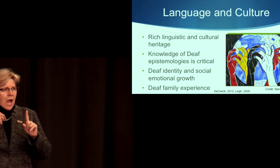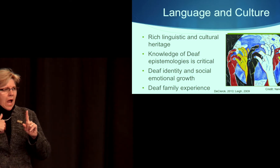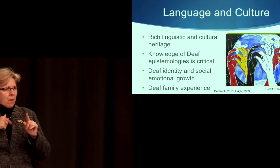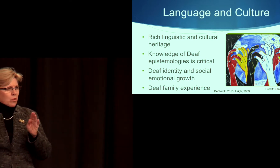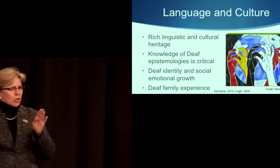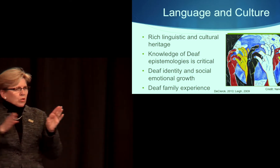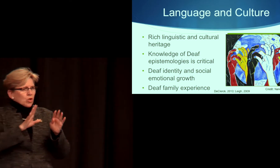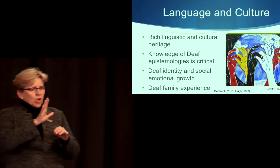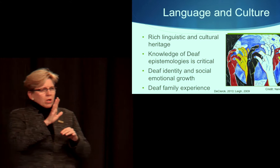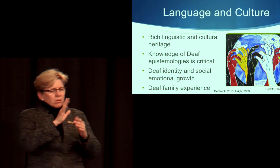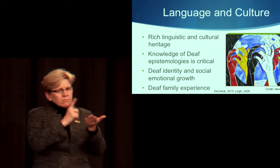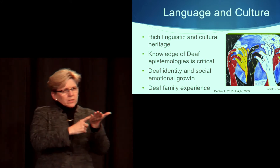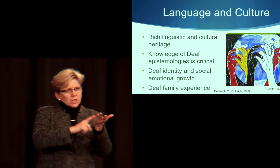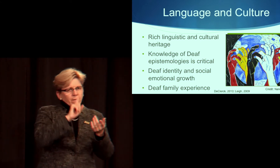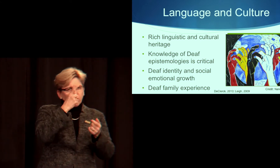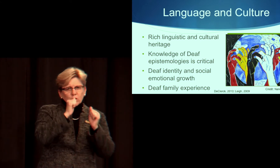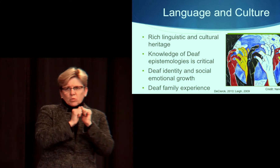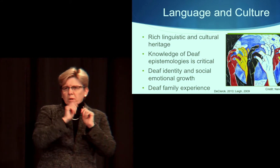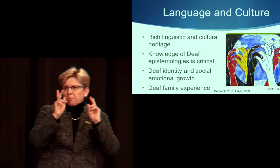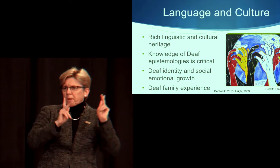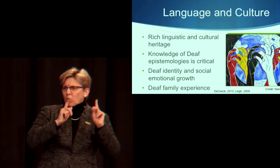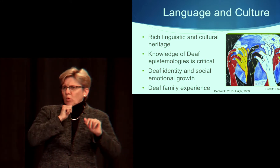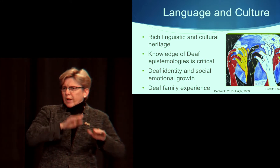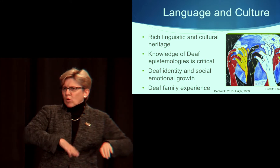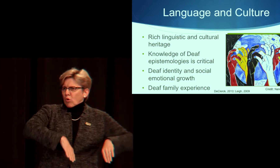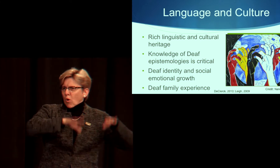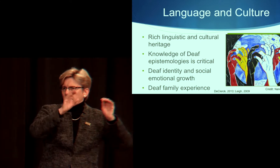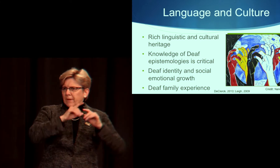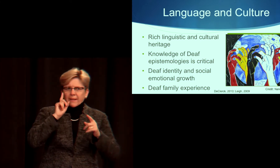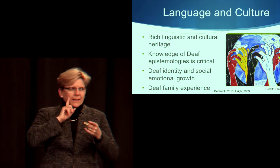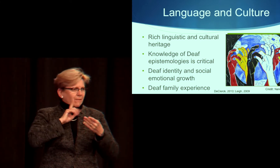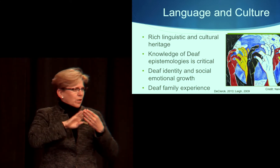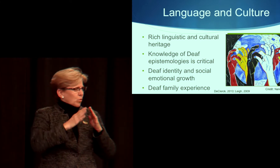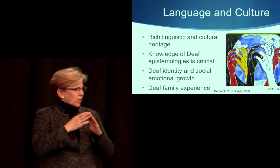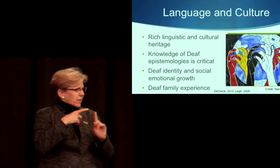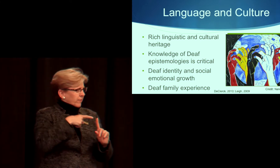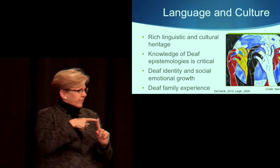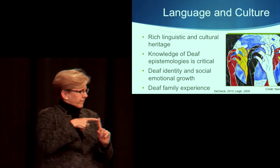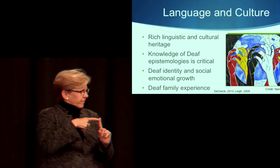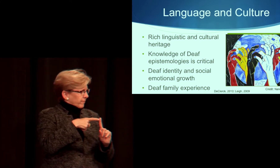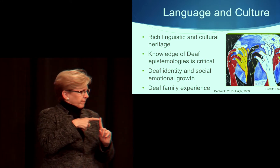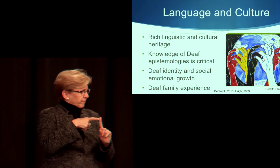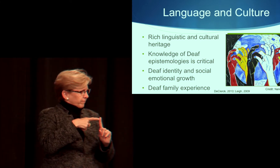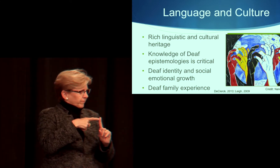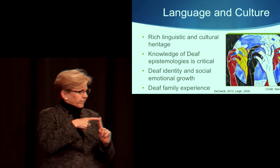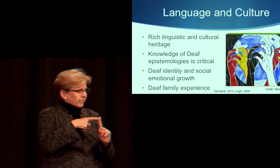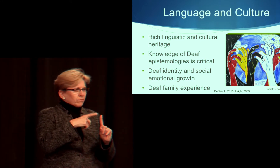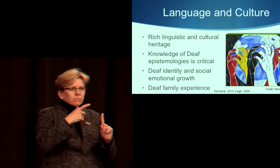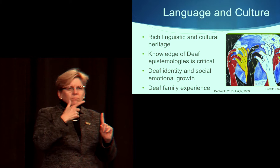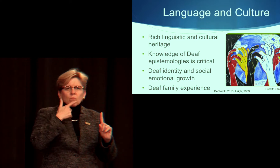I want to shift the discussion right now to look at people who were not raised in the Deaf community,